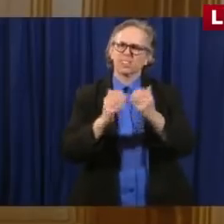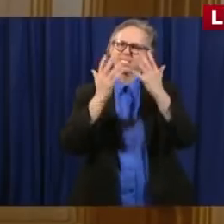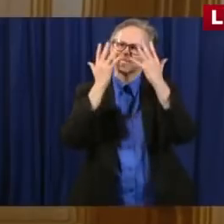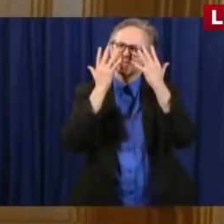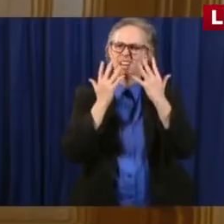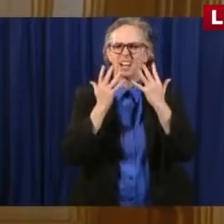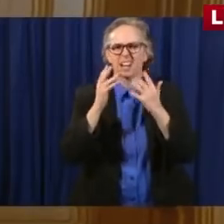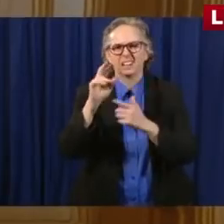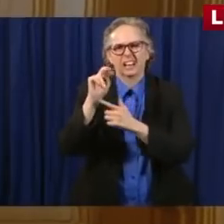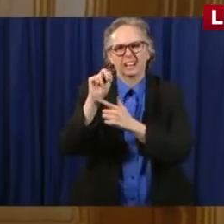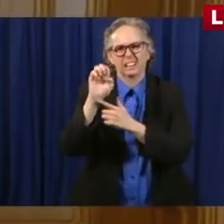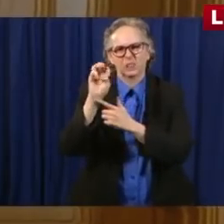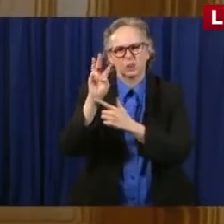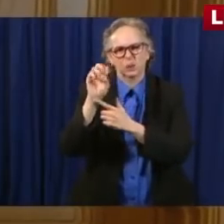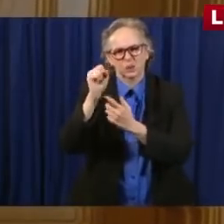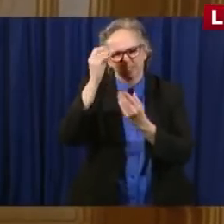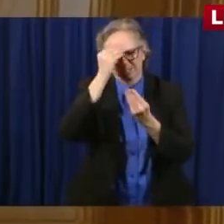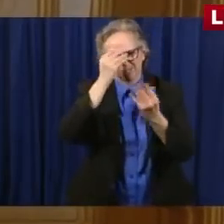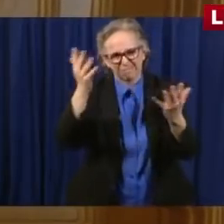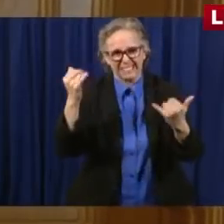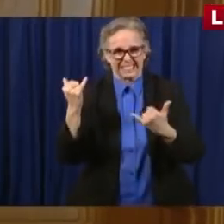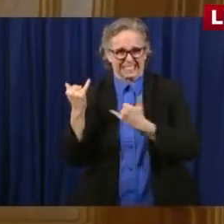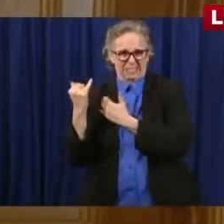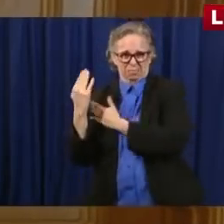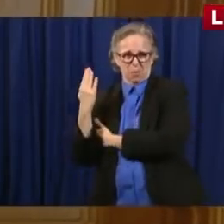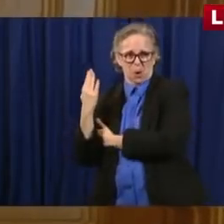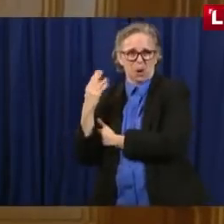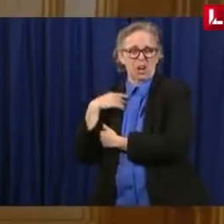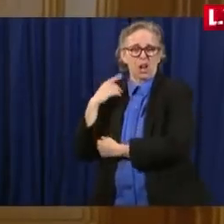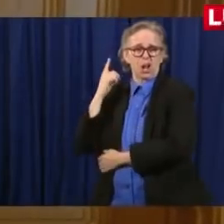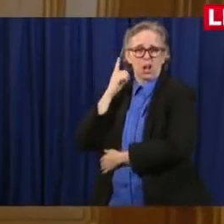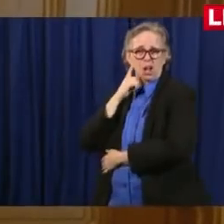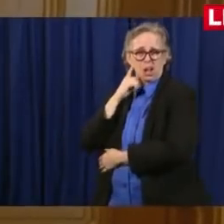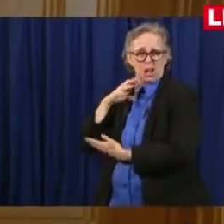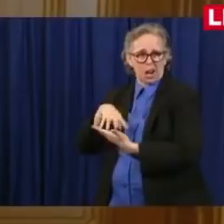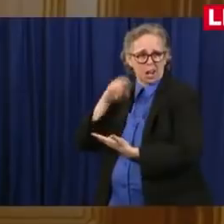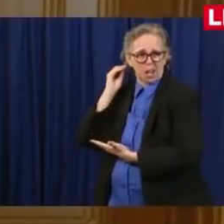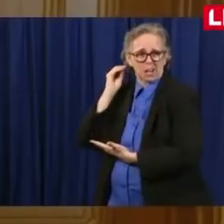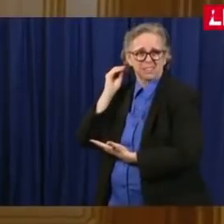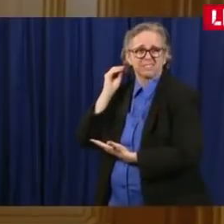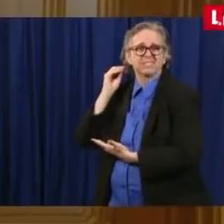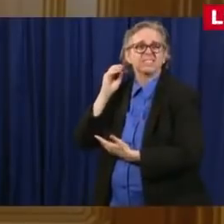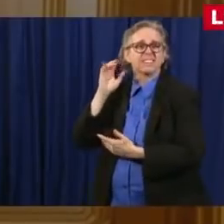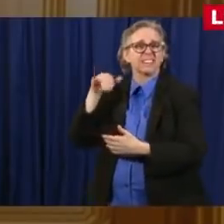PRESS CONFERENCE WITH MIKE DEWINE. SAD NEWS.